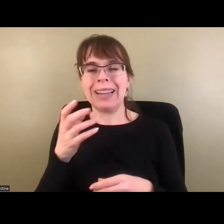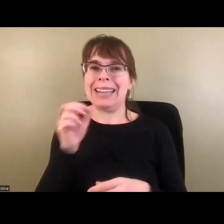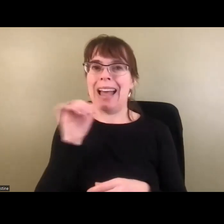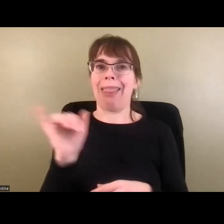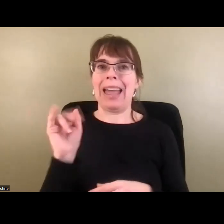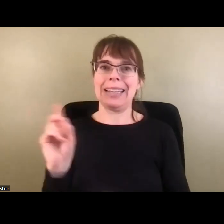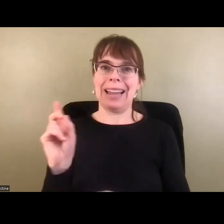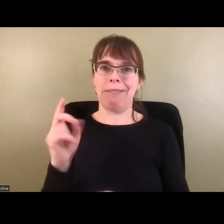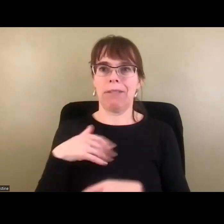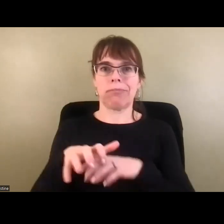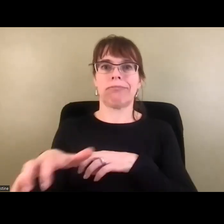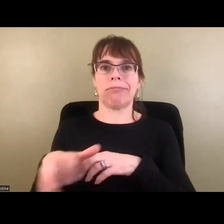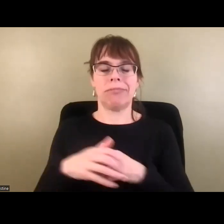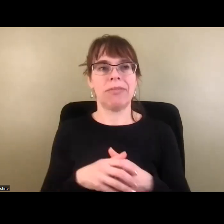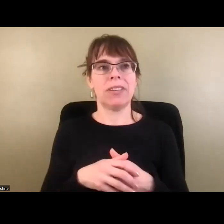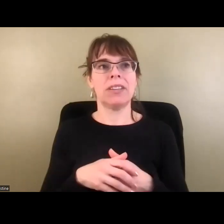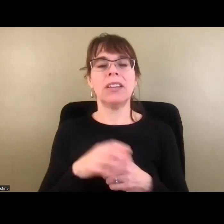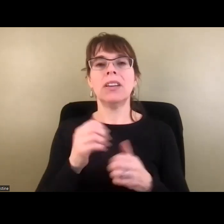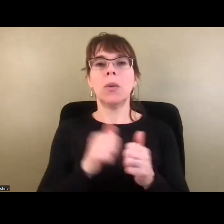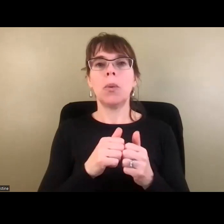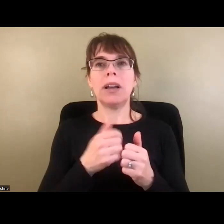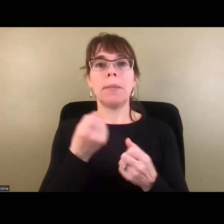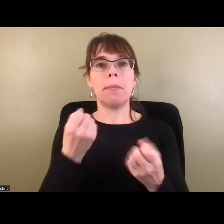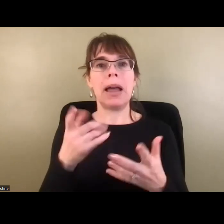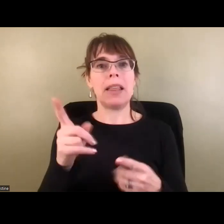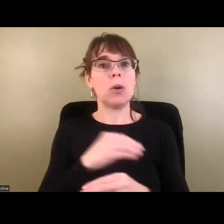And with several of these telehealth organizations that we